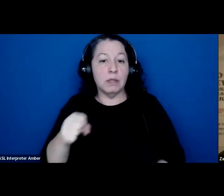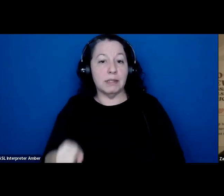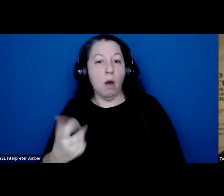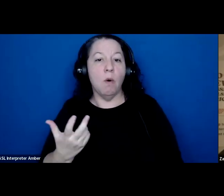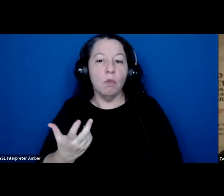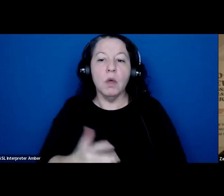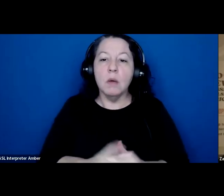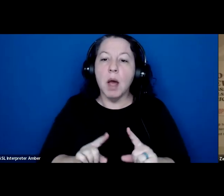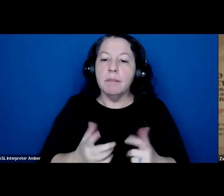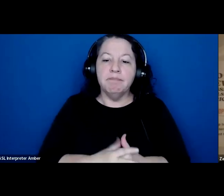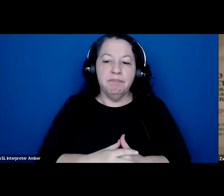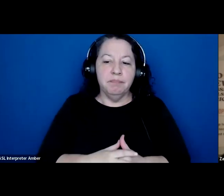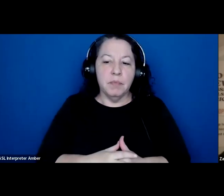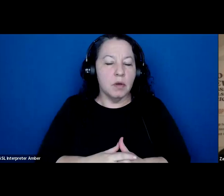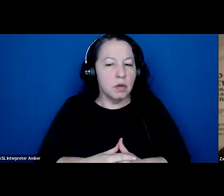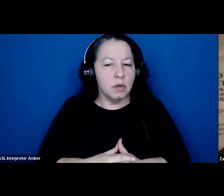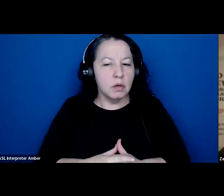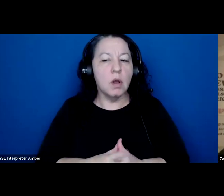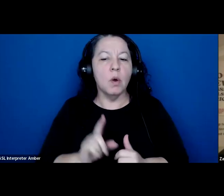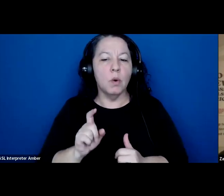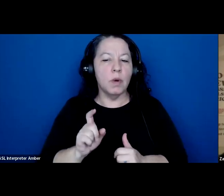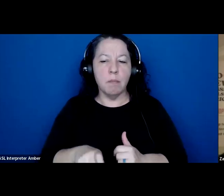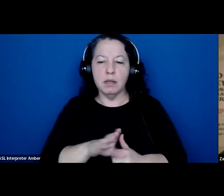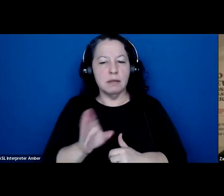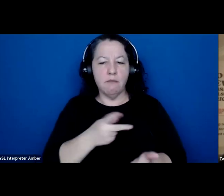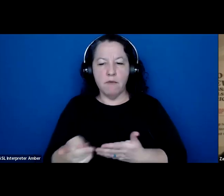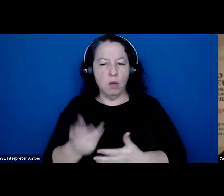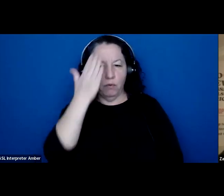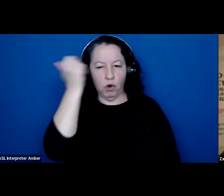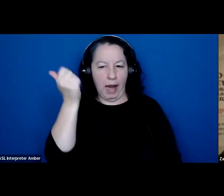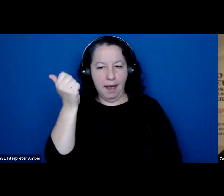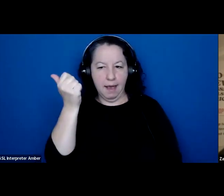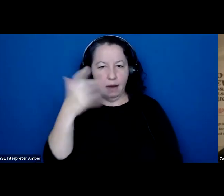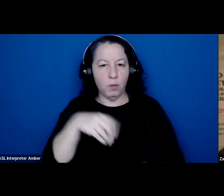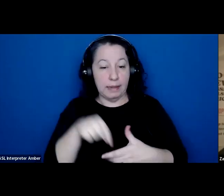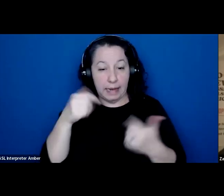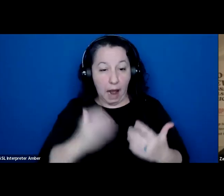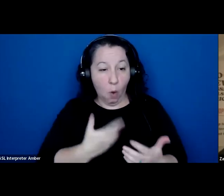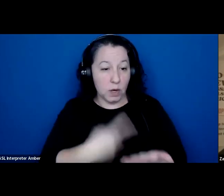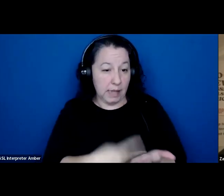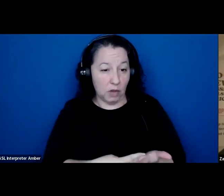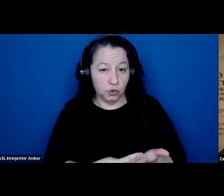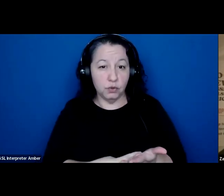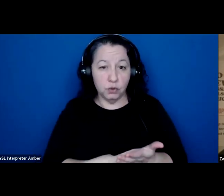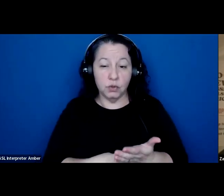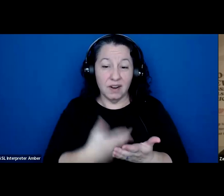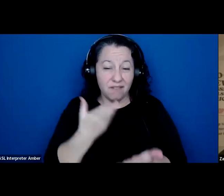But what we must never fail to forget in this discussion is the fact that the most vulnerable